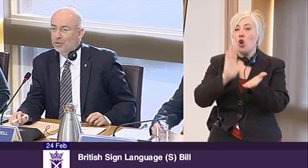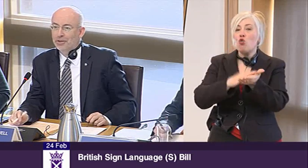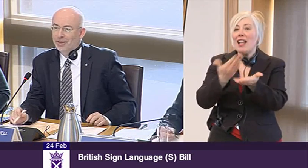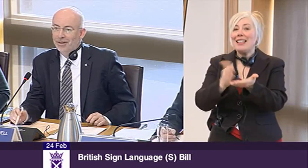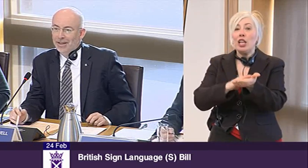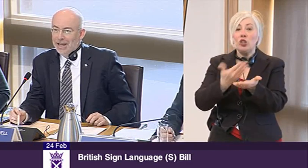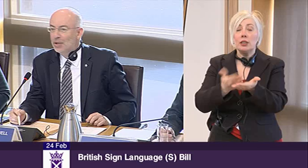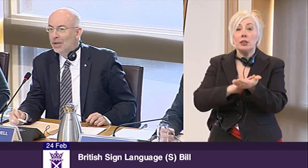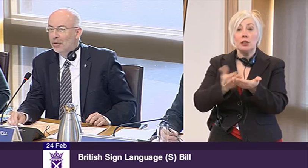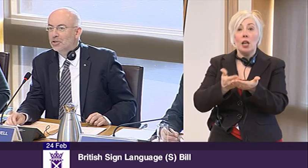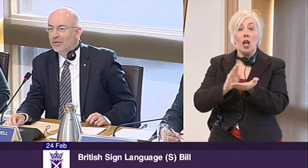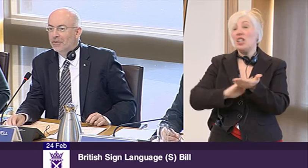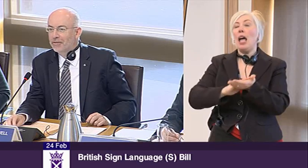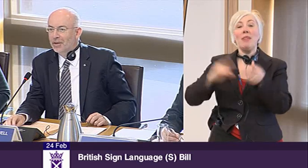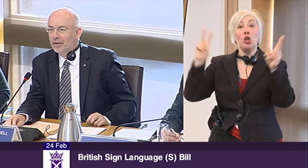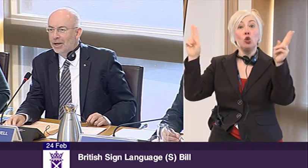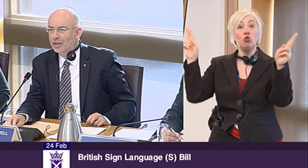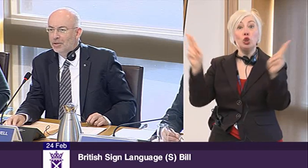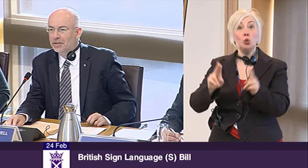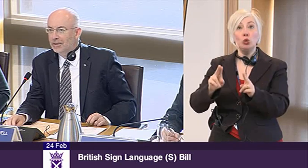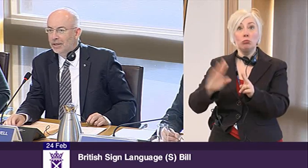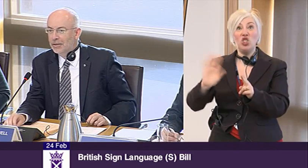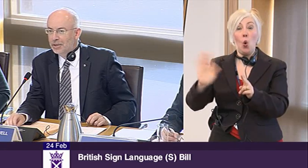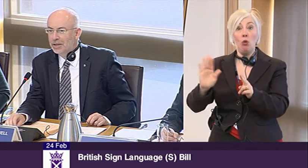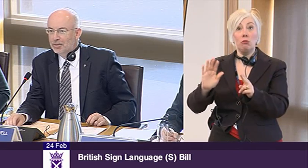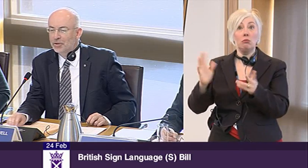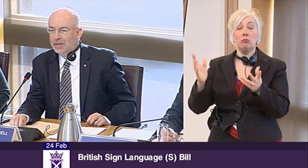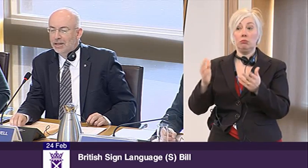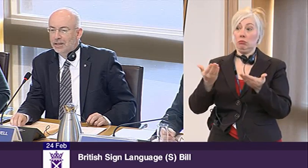been reduced in any way whatsoever. In fact, one of the arguments in these times of austerity